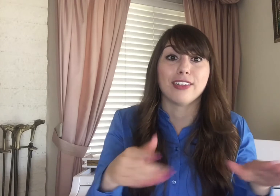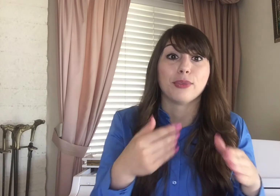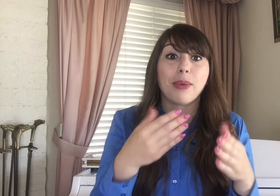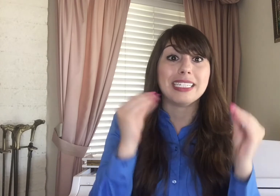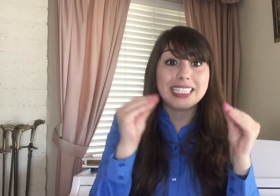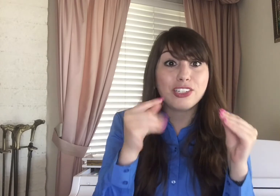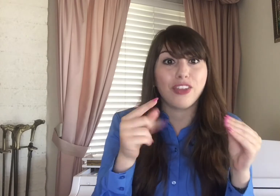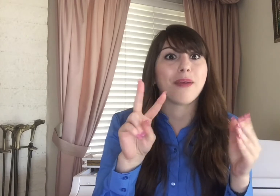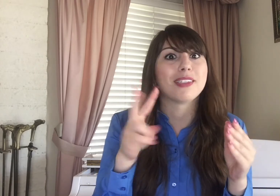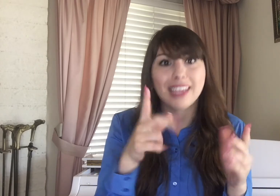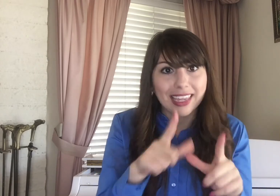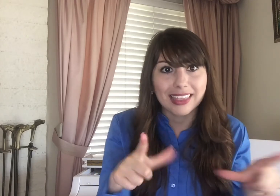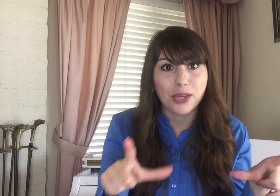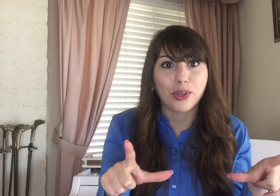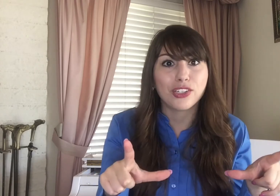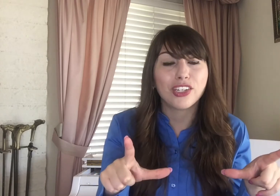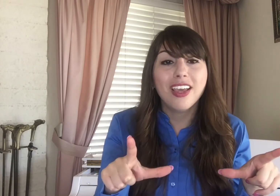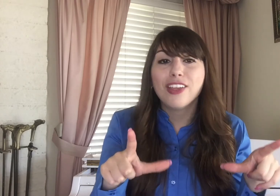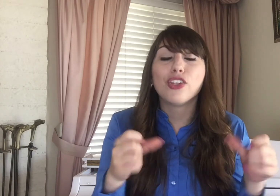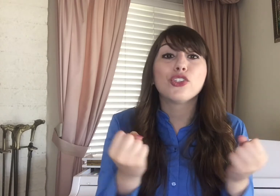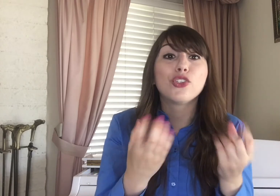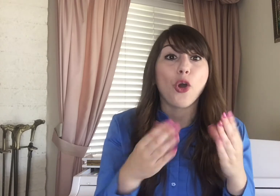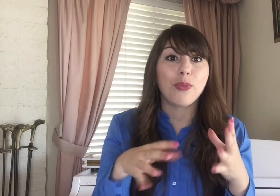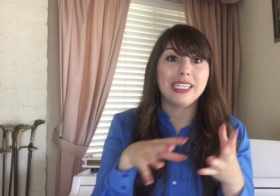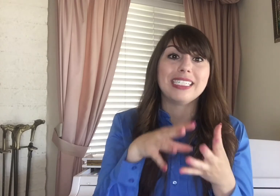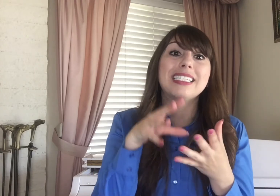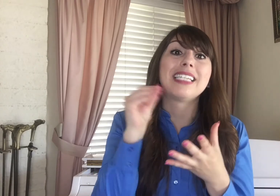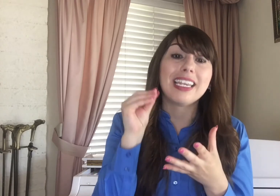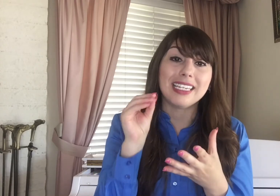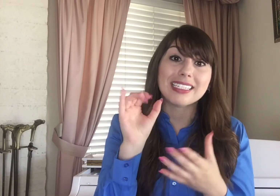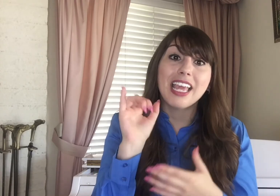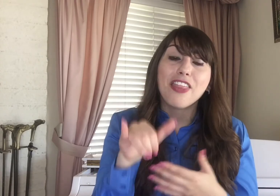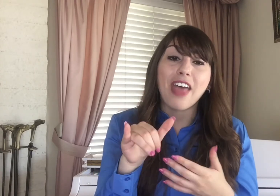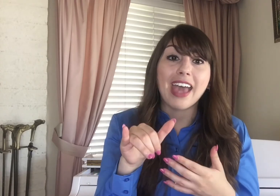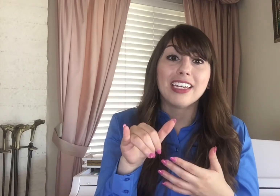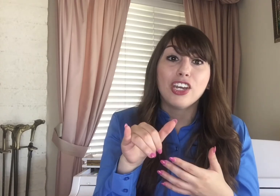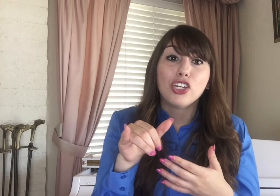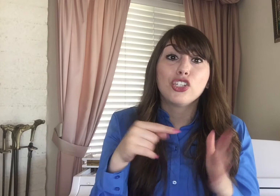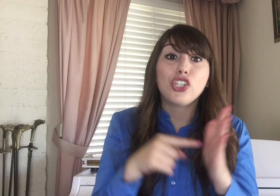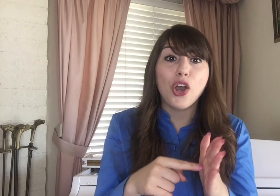by teaching them a second language. There's so many studies that show that